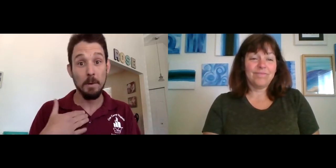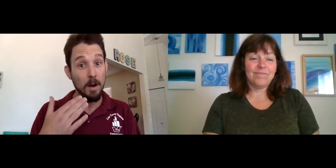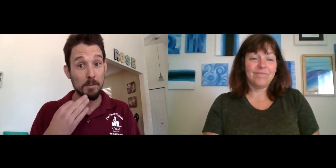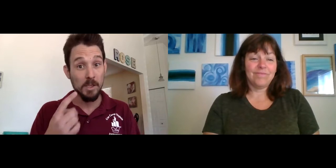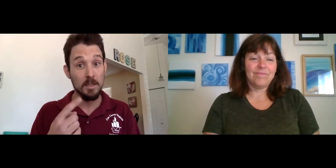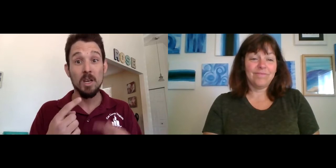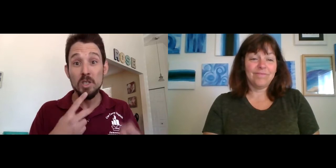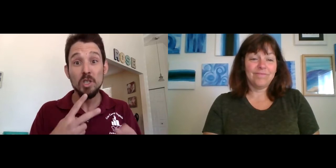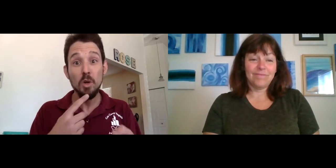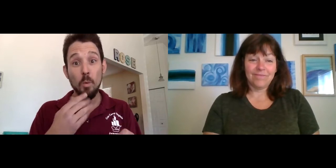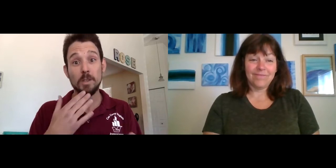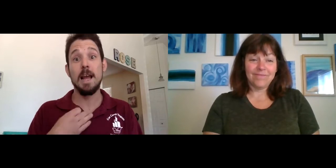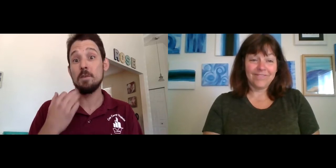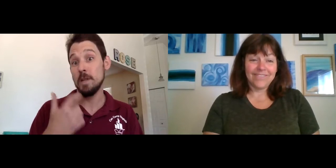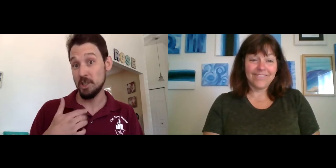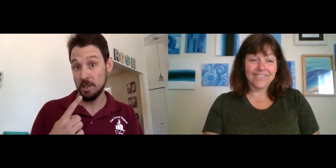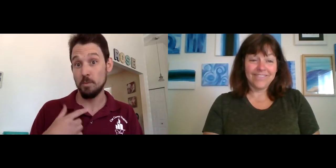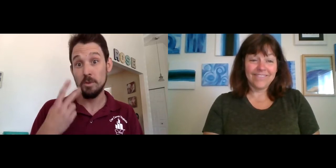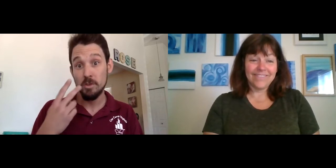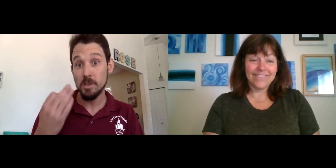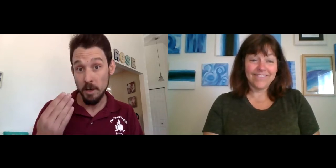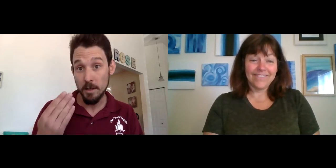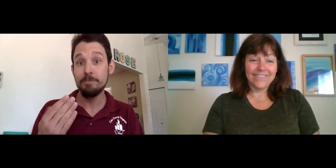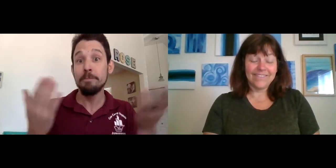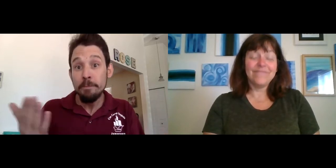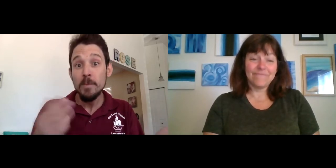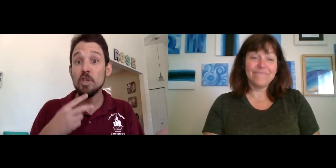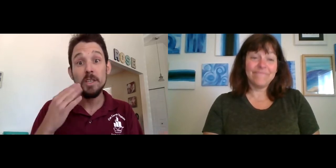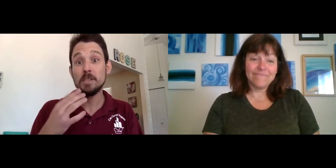my mom said, "Do you want to have a relationship with your son? You need to cue."